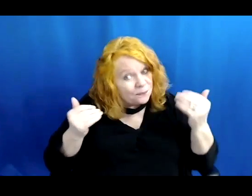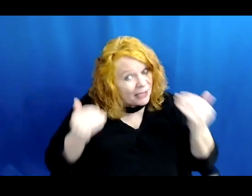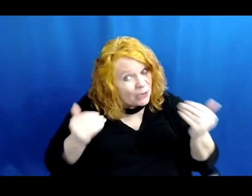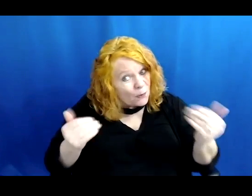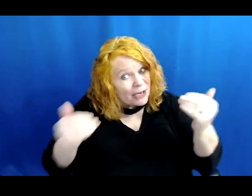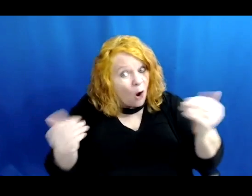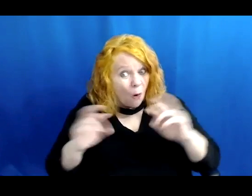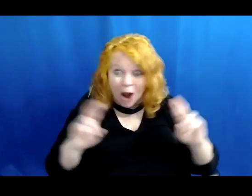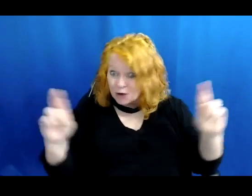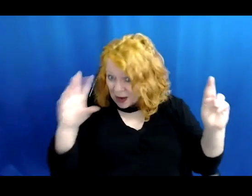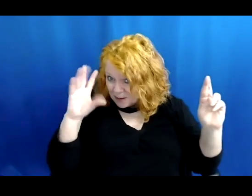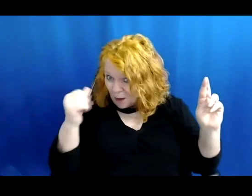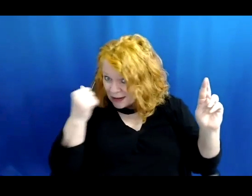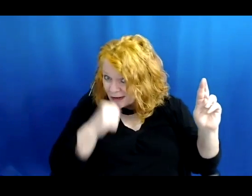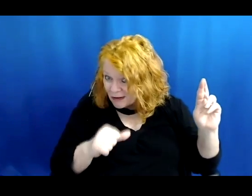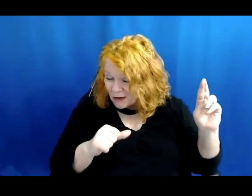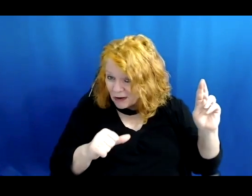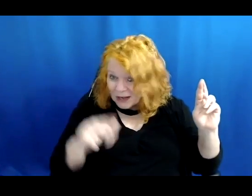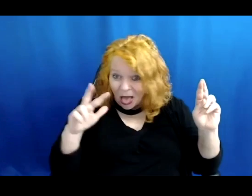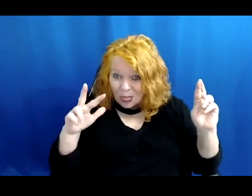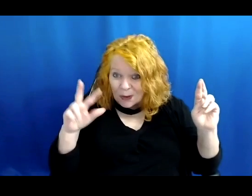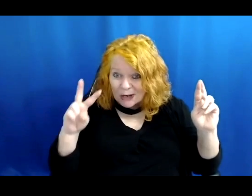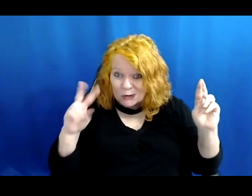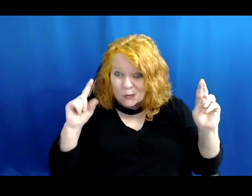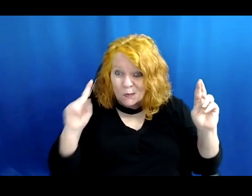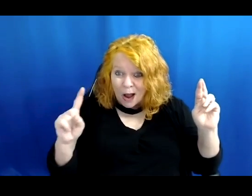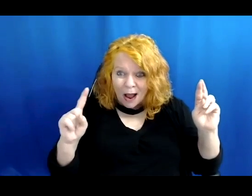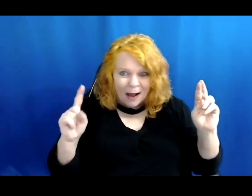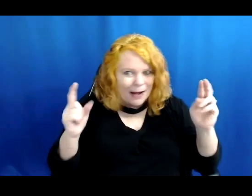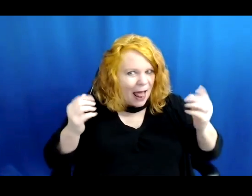Here we go. Are you ready boys and girls? Three, two, one